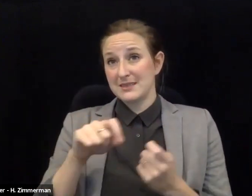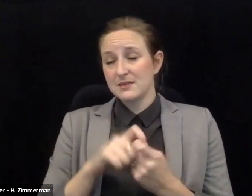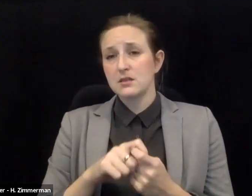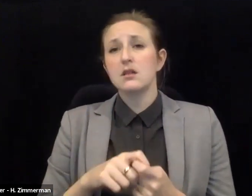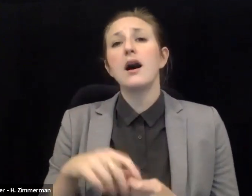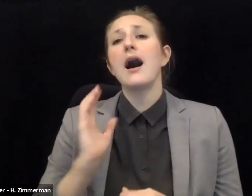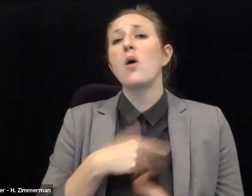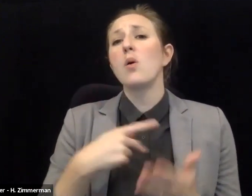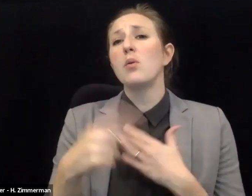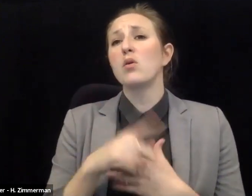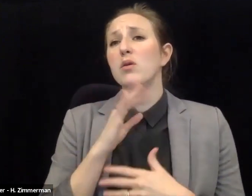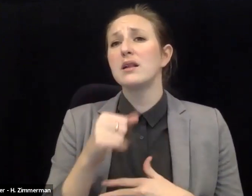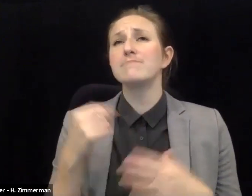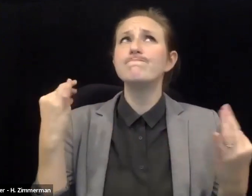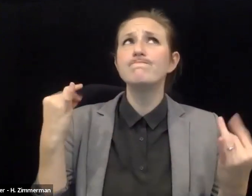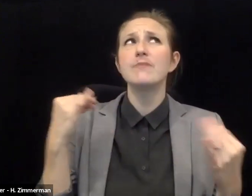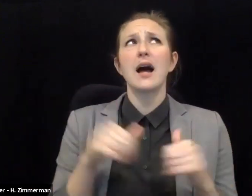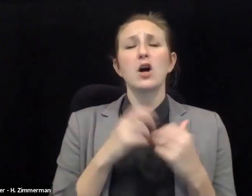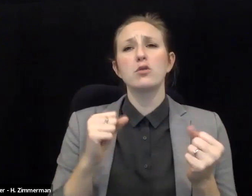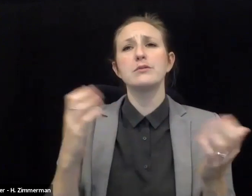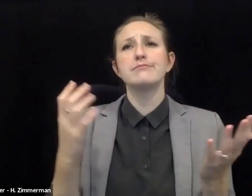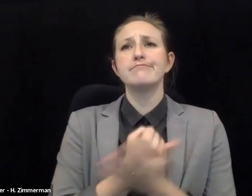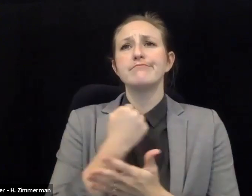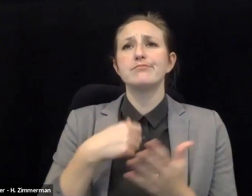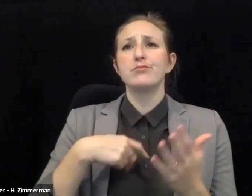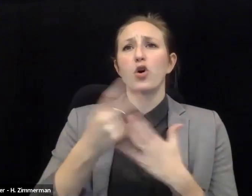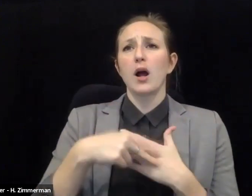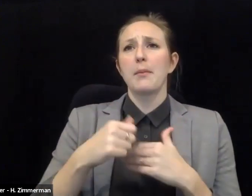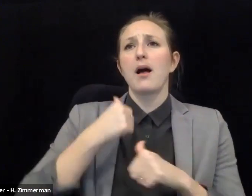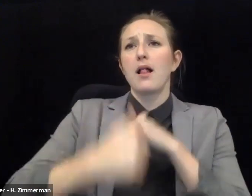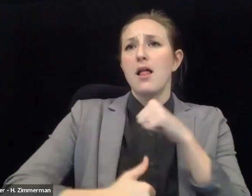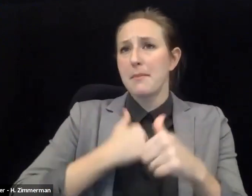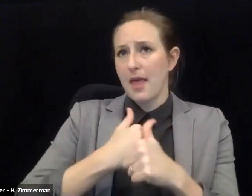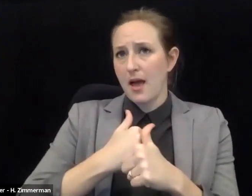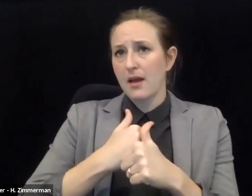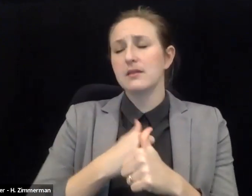we really looked at ways that we could tap into program alumni and so they actually